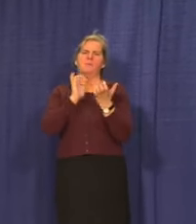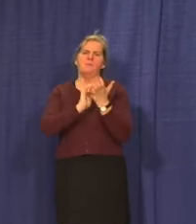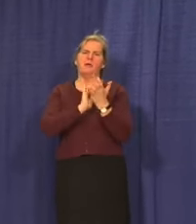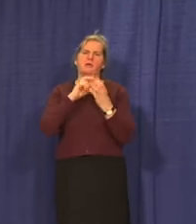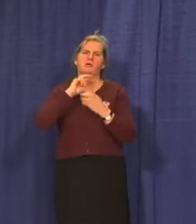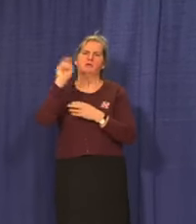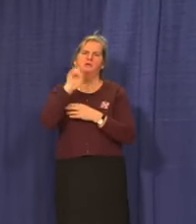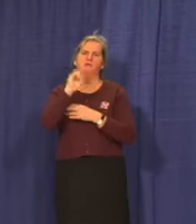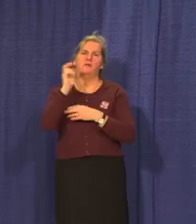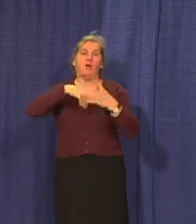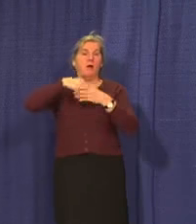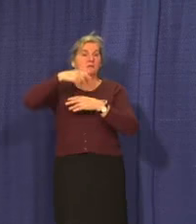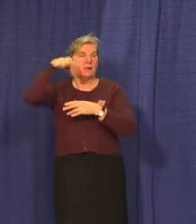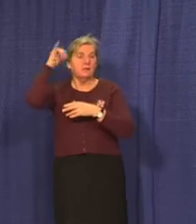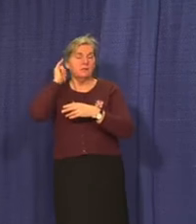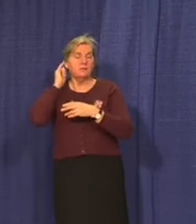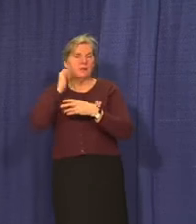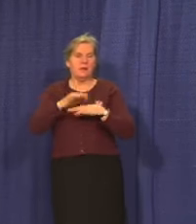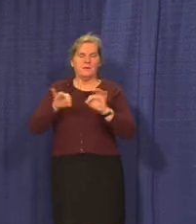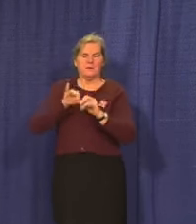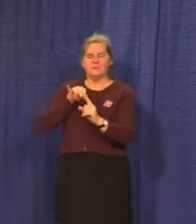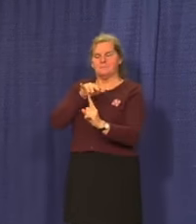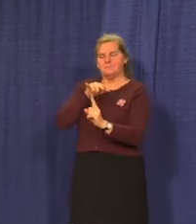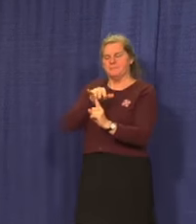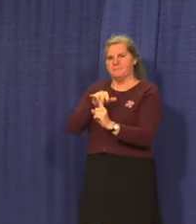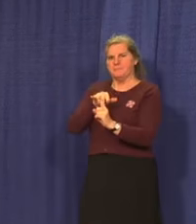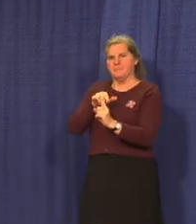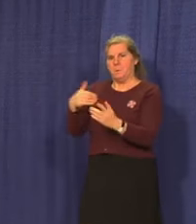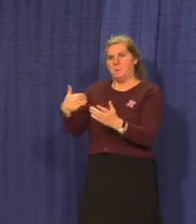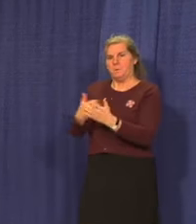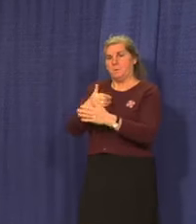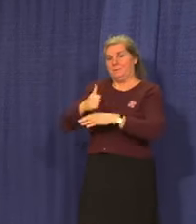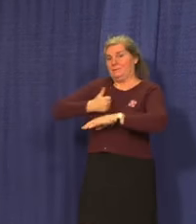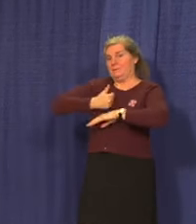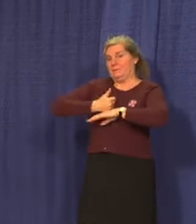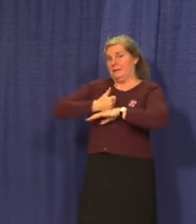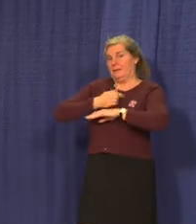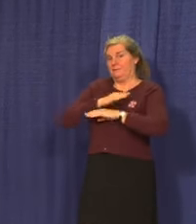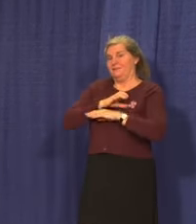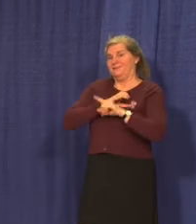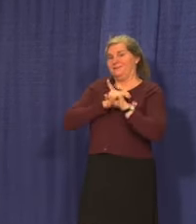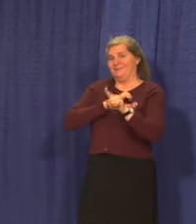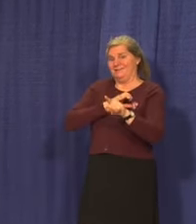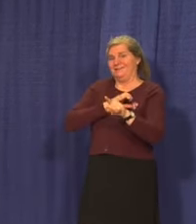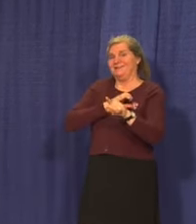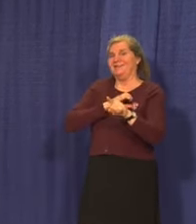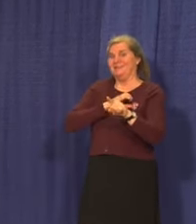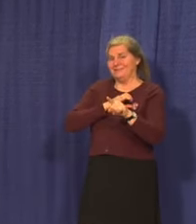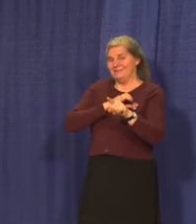YUKON, WE HAVE TO CONSIDER THE NEW PROVISIONS BUT BC HAS PUT IN.